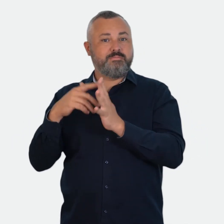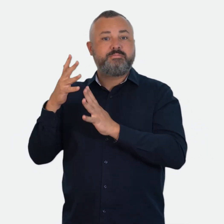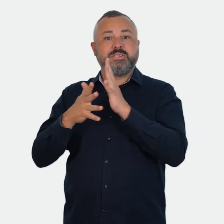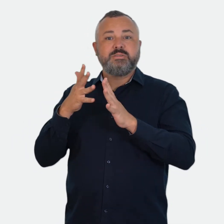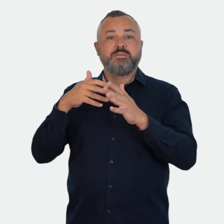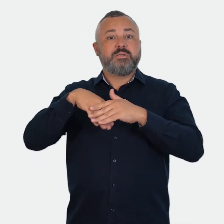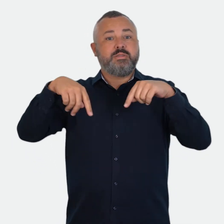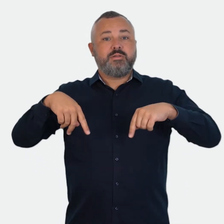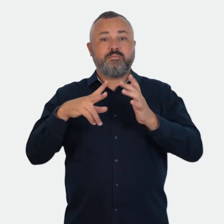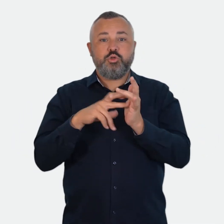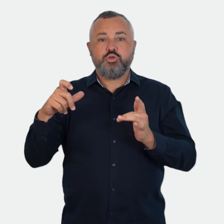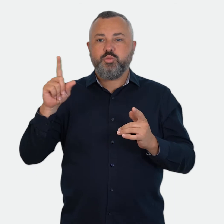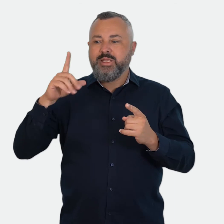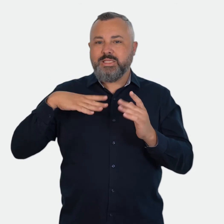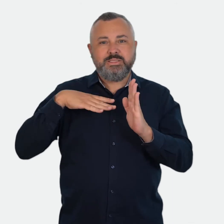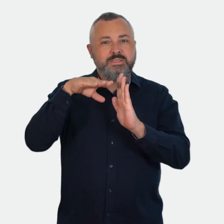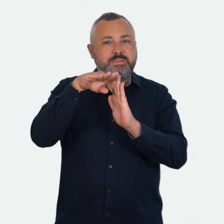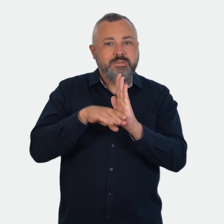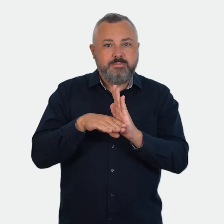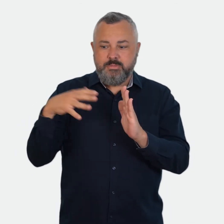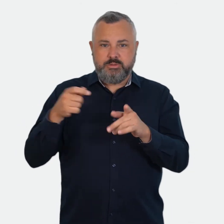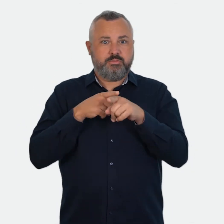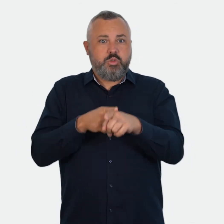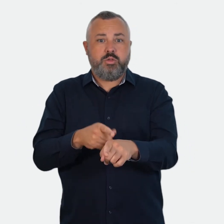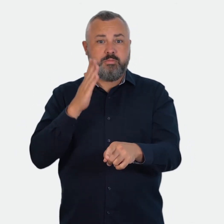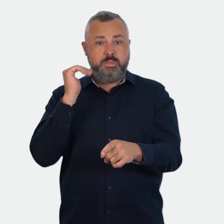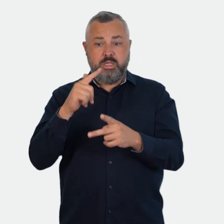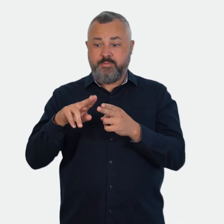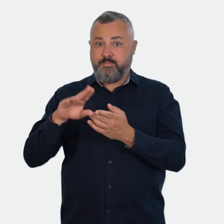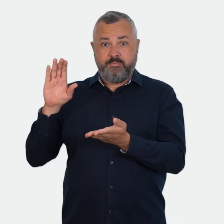promoting consistency in the requirements for worker conduct in Victoria,